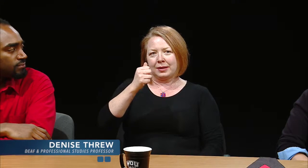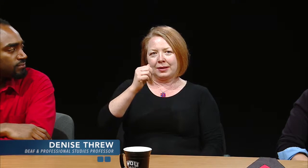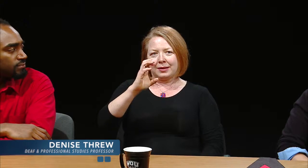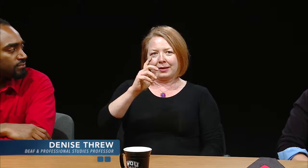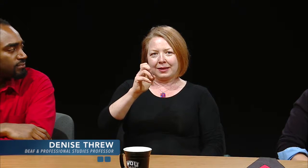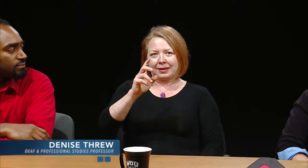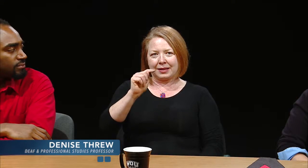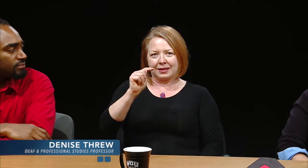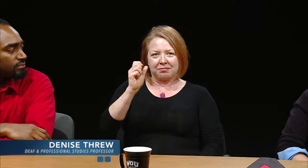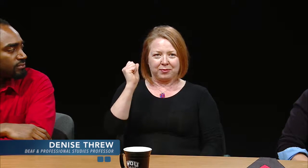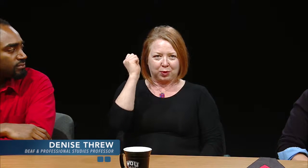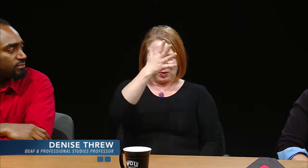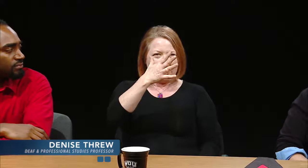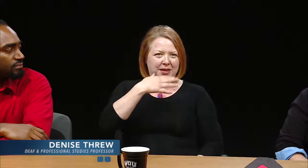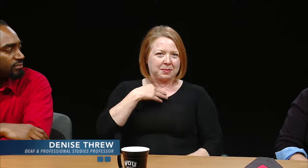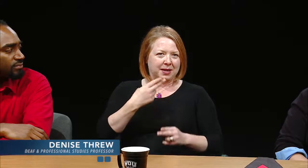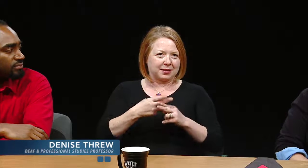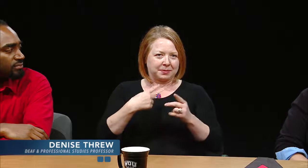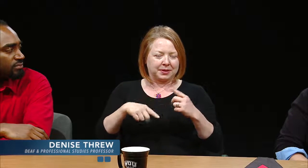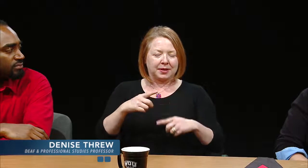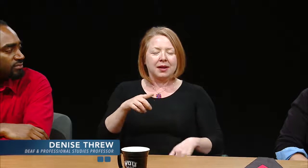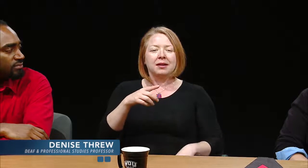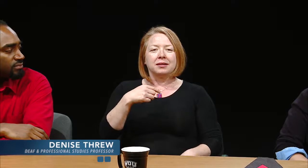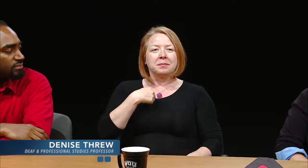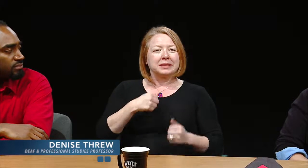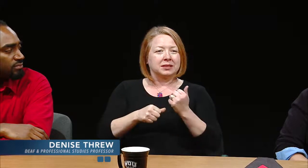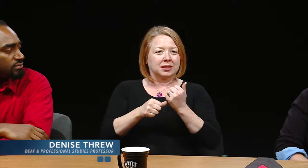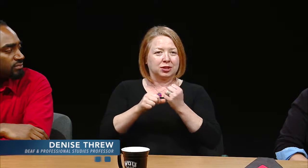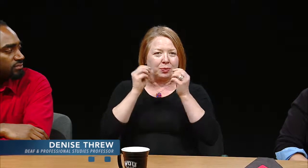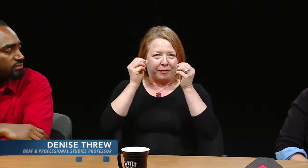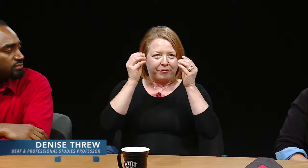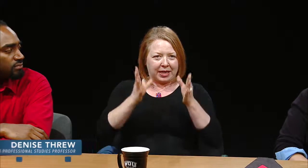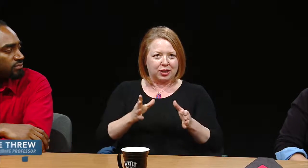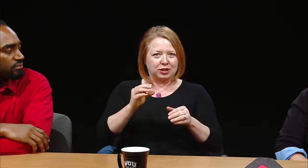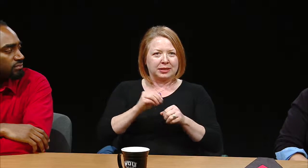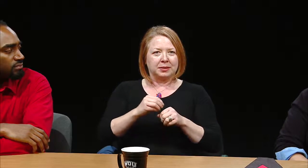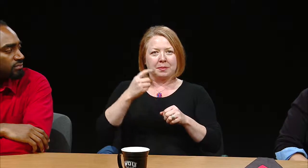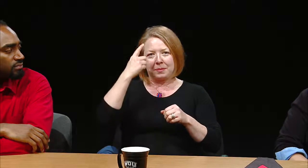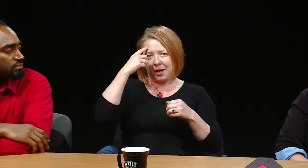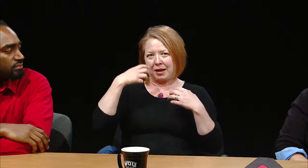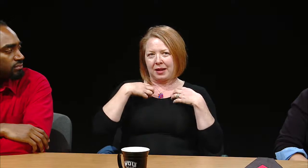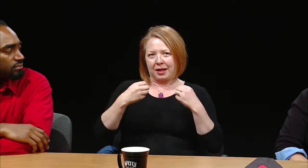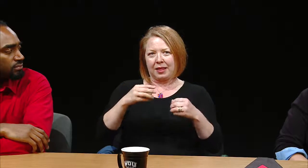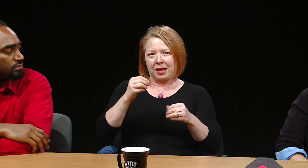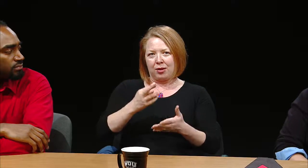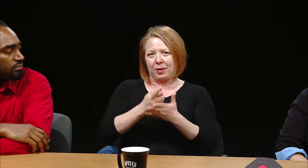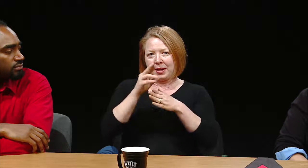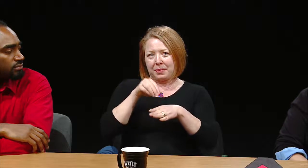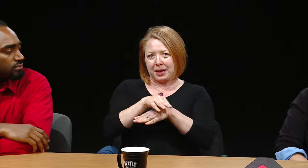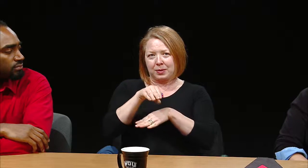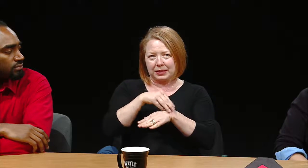our office began implementing our captioning program. Hi, my name is Leann Cook,